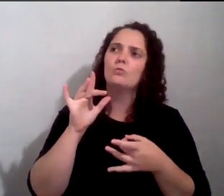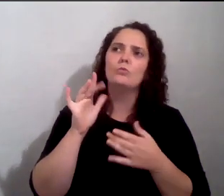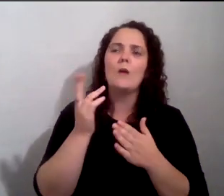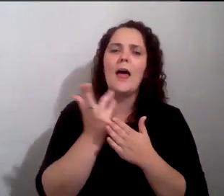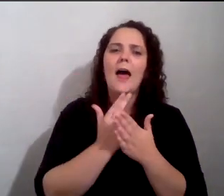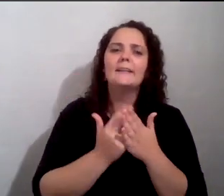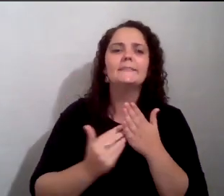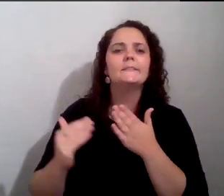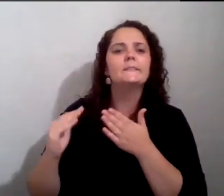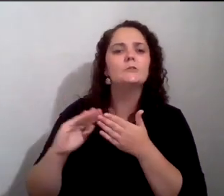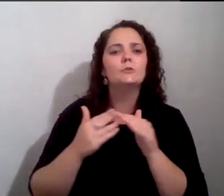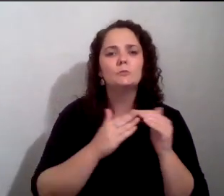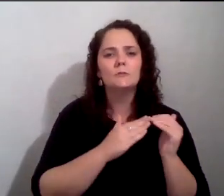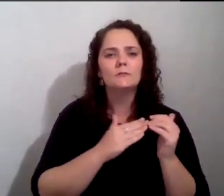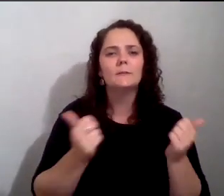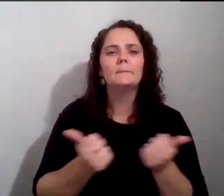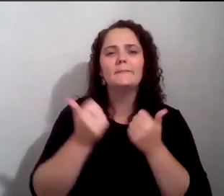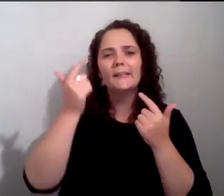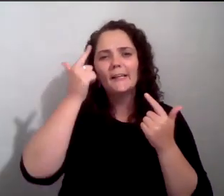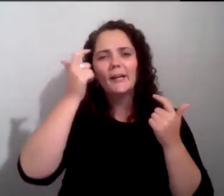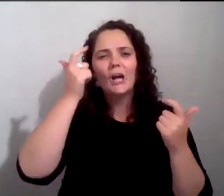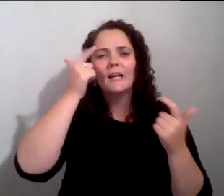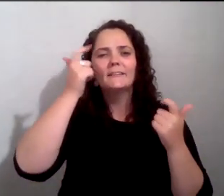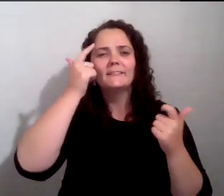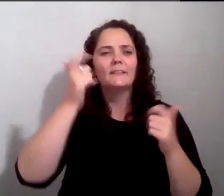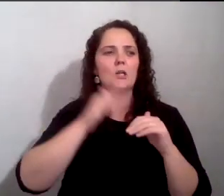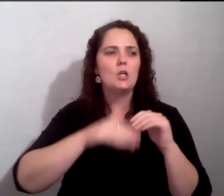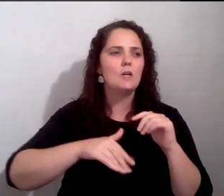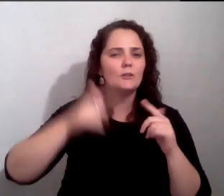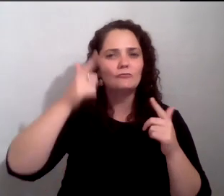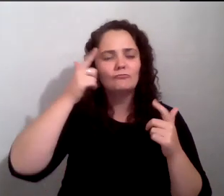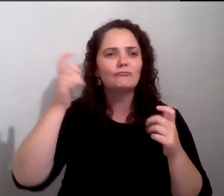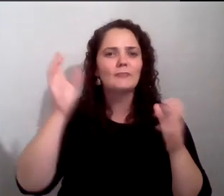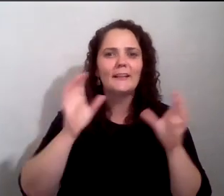in a way, and they have these ideals of creativity and